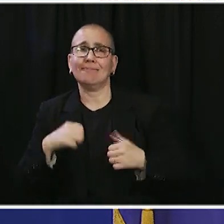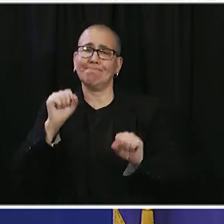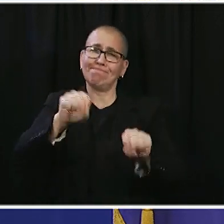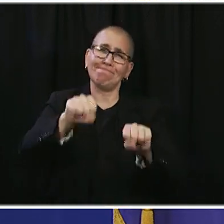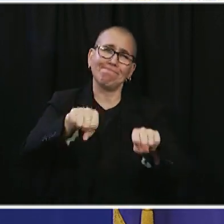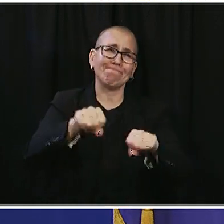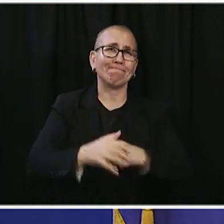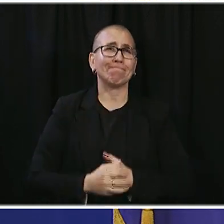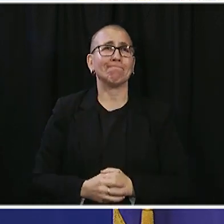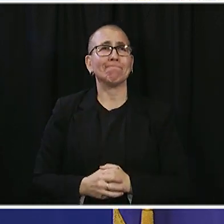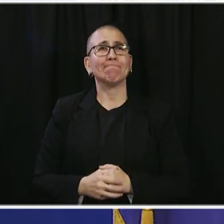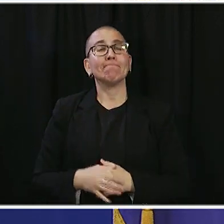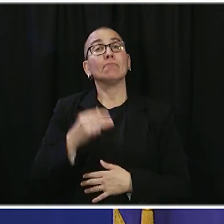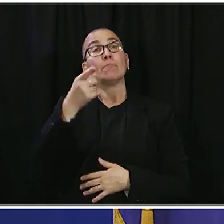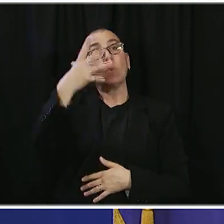WEARS A MASK, BUT IF YOU'RE